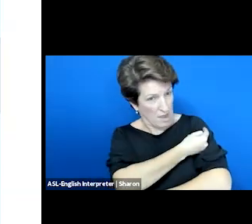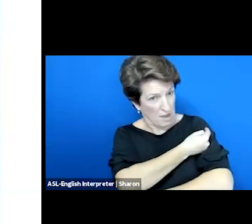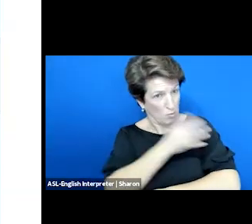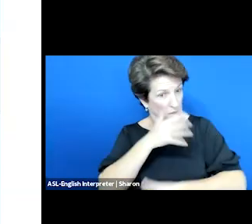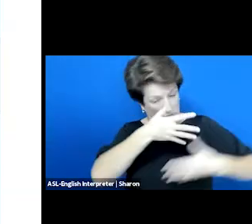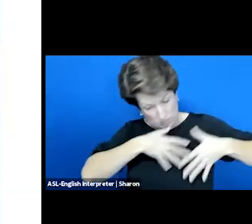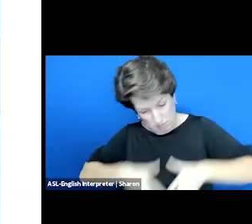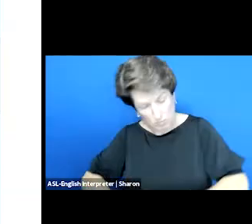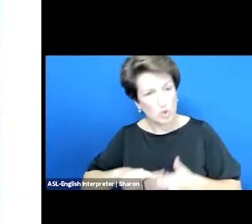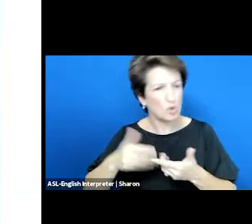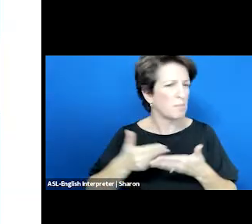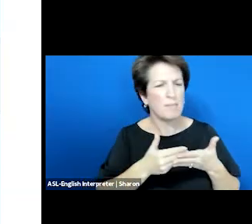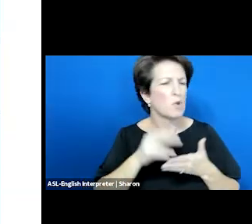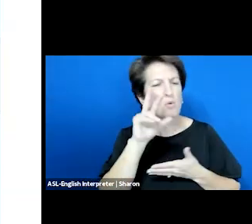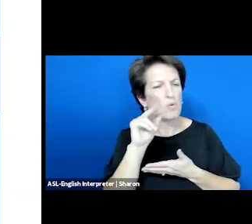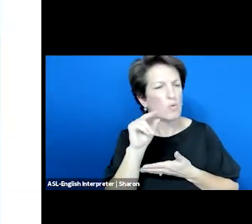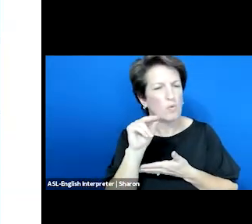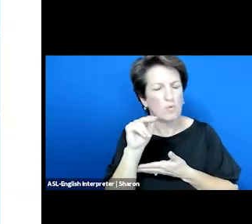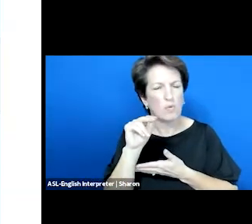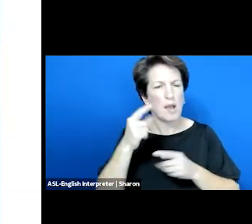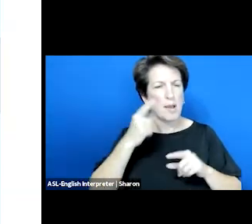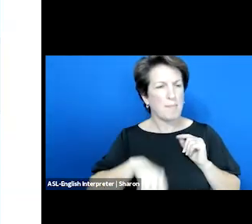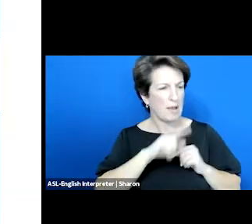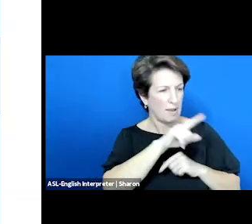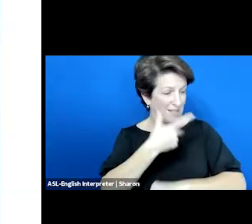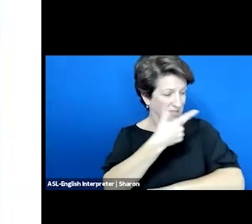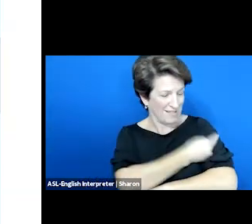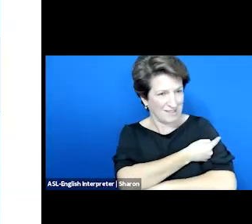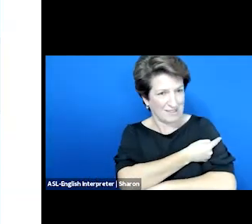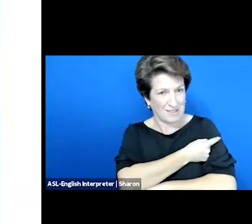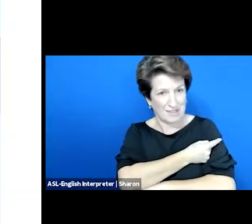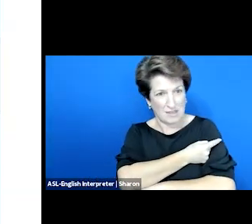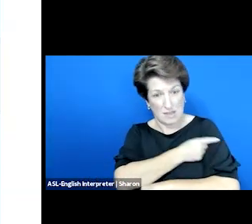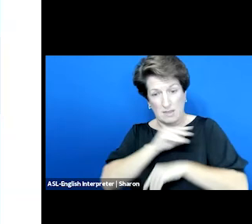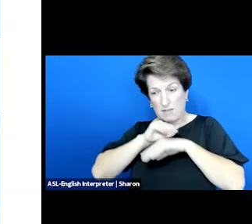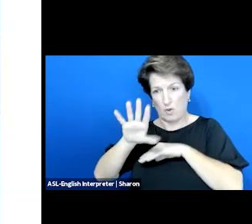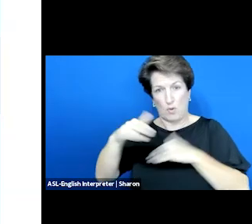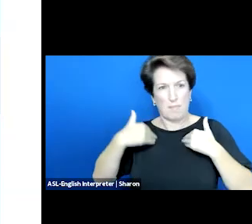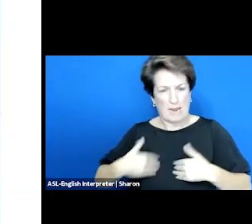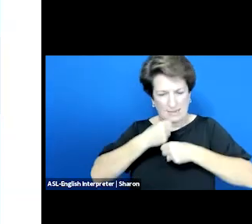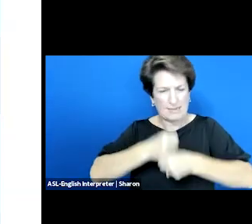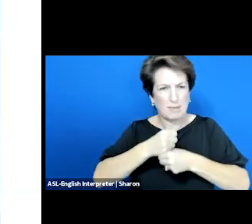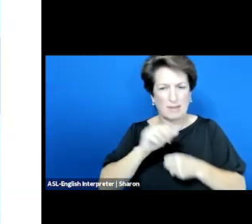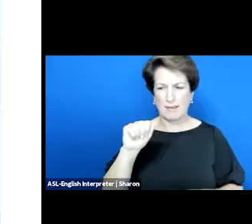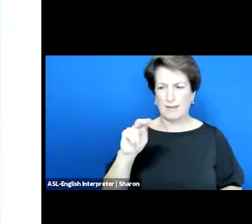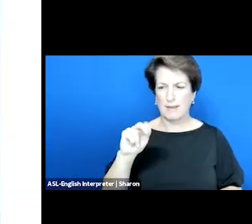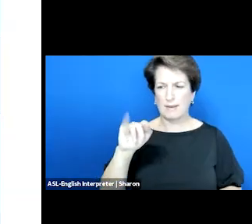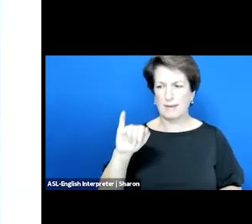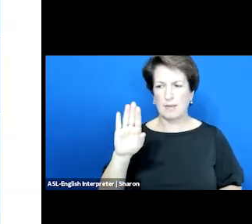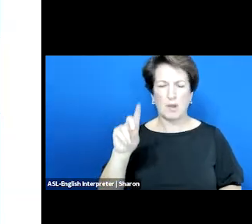across the globe, hundreds of thousands of pregnant individuals have received the vaccine and there have been no safety signals. Again, something we strongly